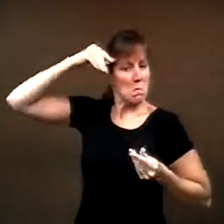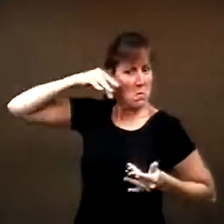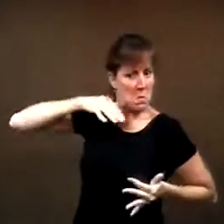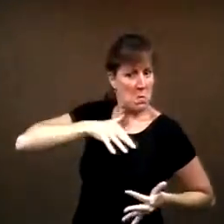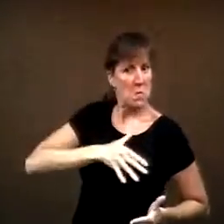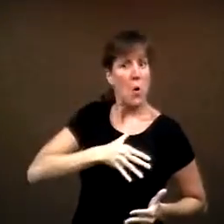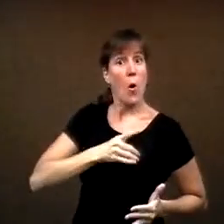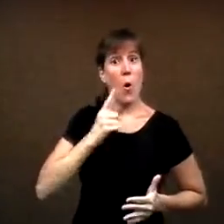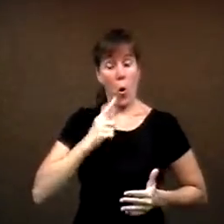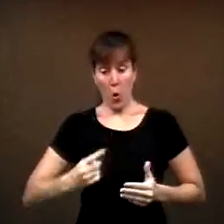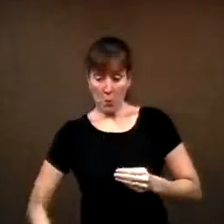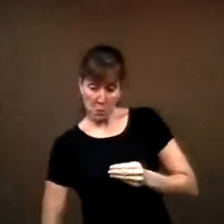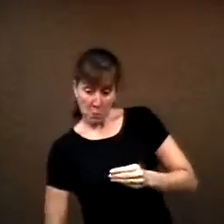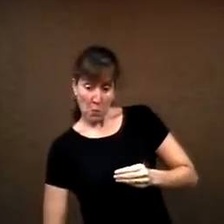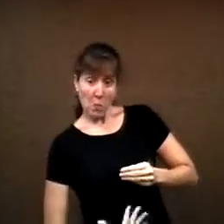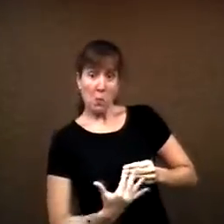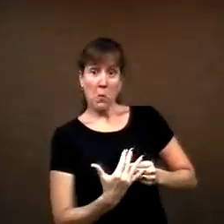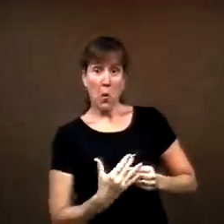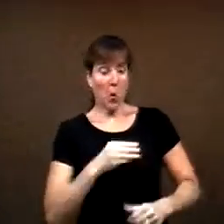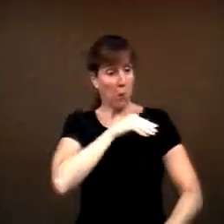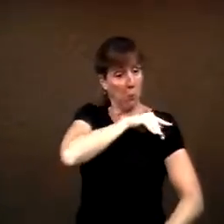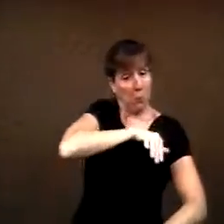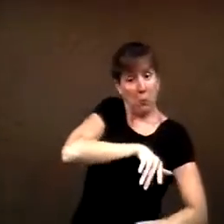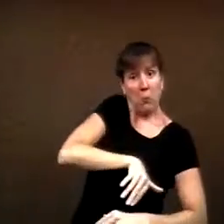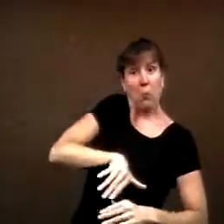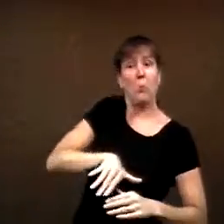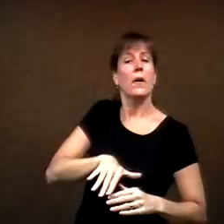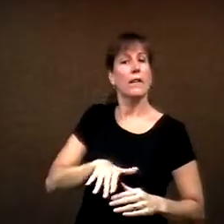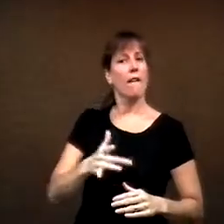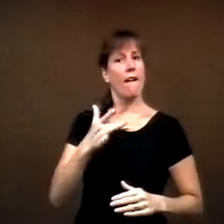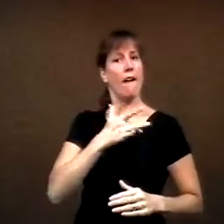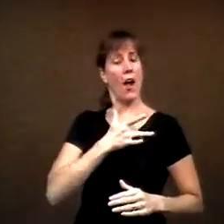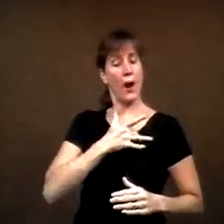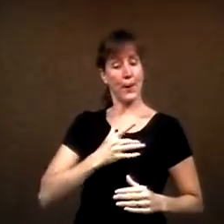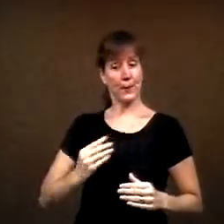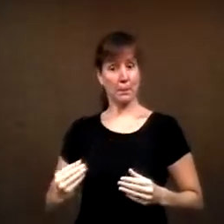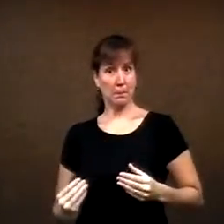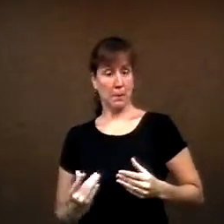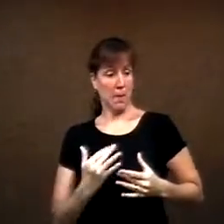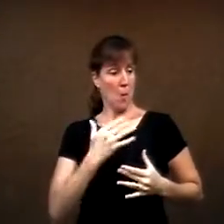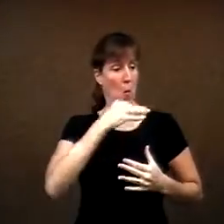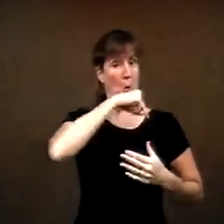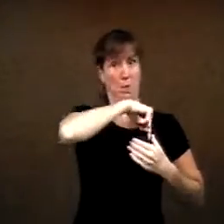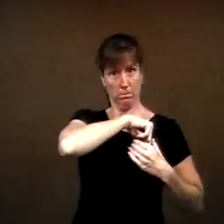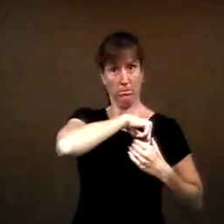or from your little toe, the heart will then send that blood up to your lungs, so it can saturate itself